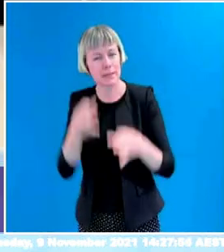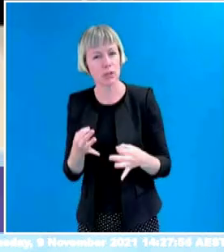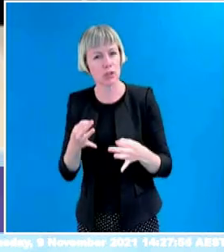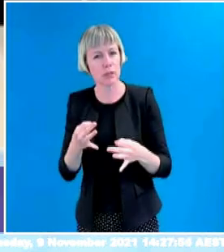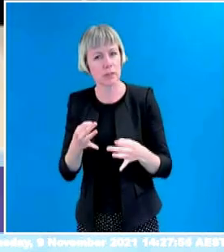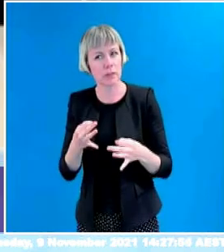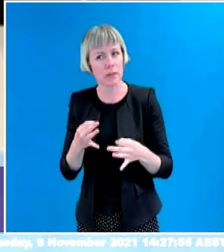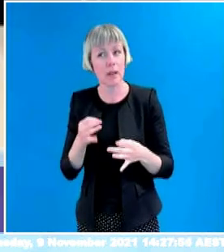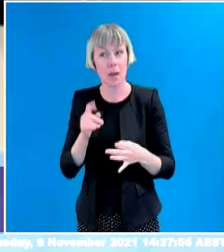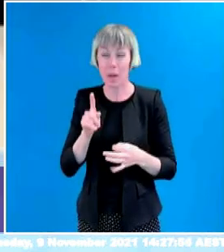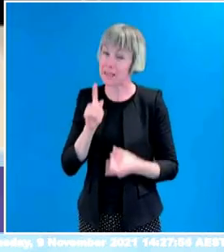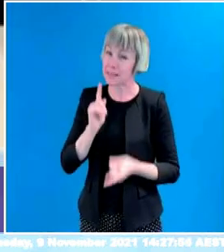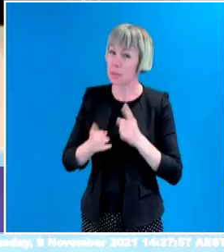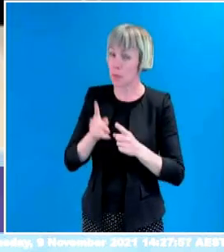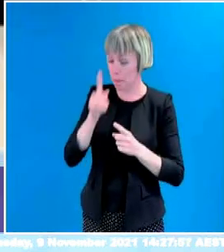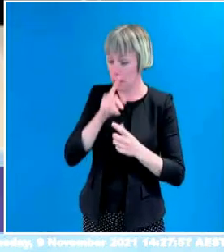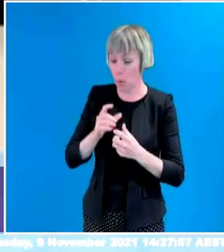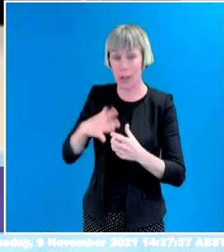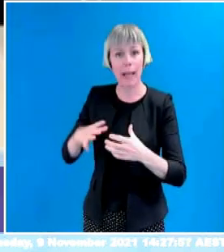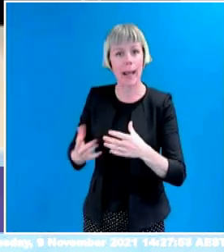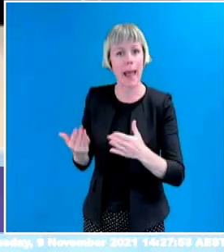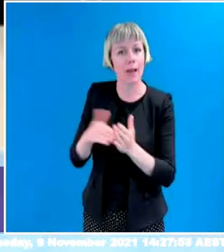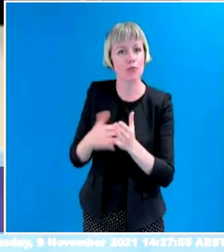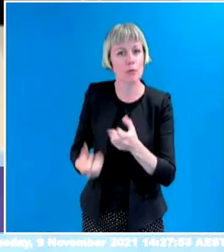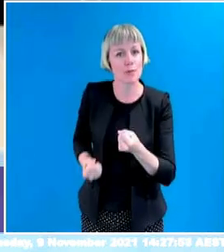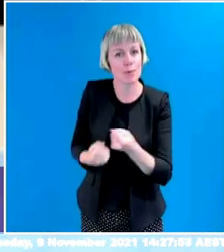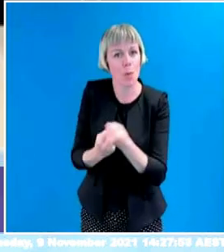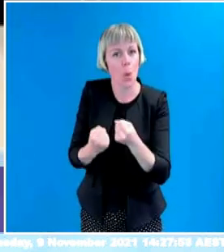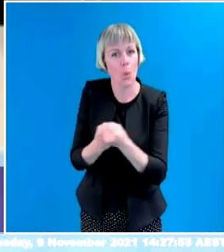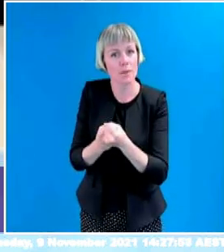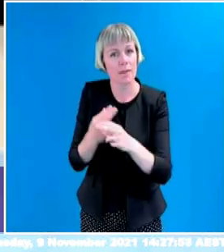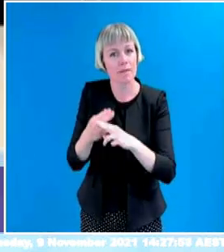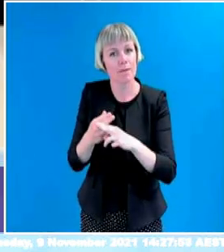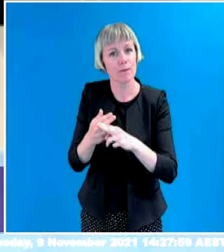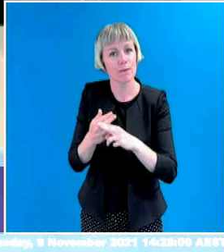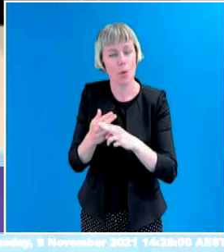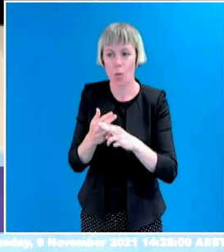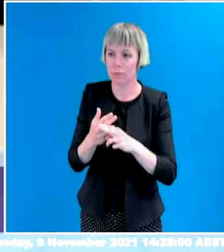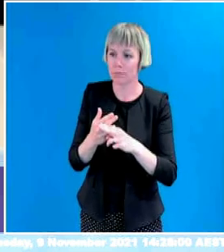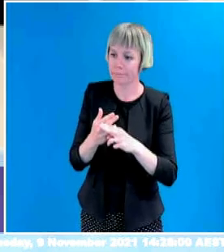support of various levels to exercise their rights and the text of the treaty,